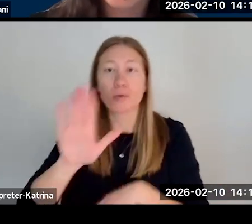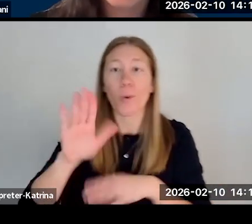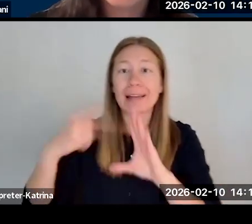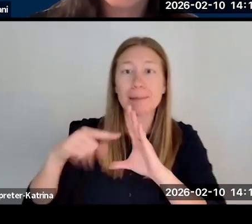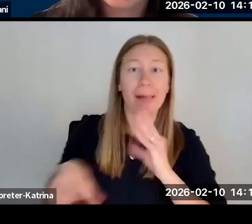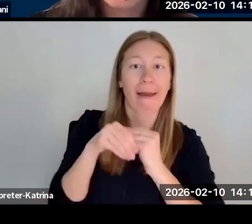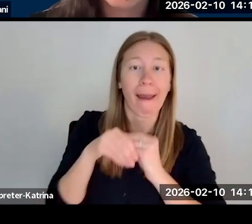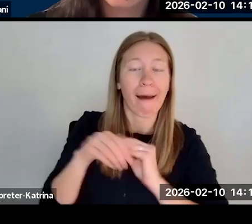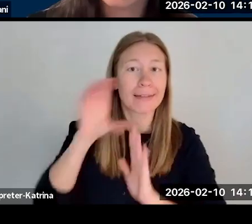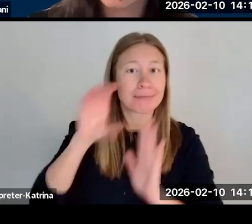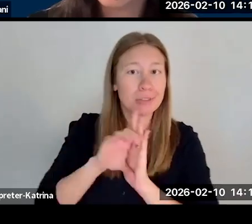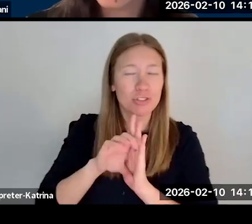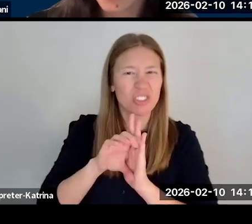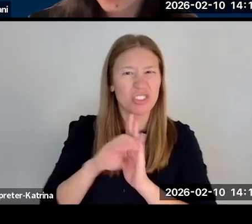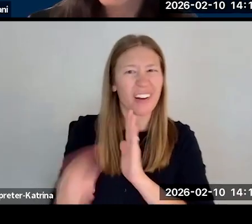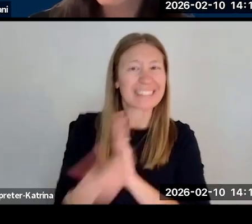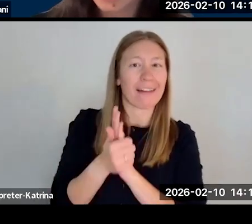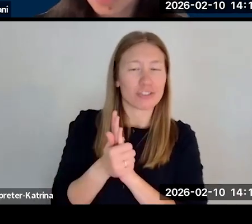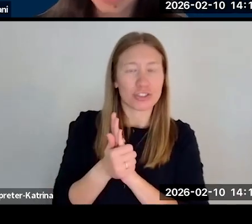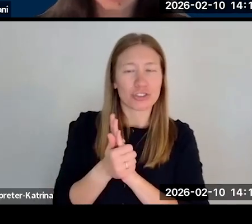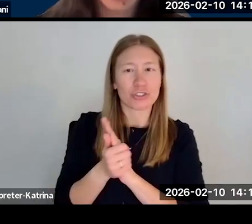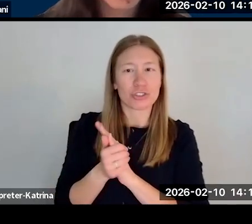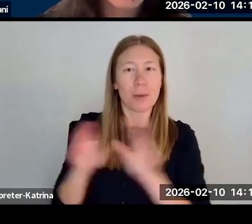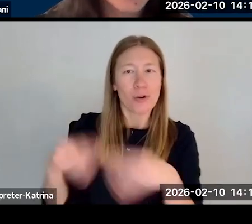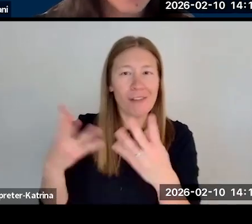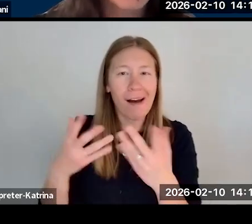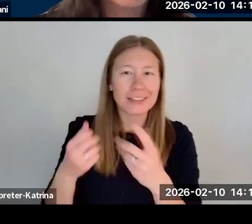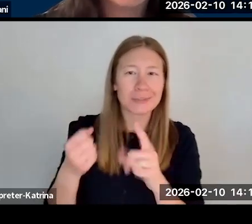If someone is using assistive tech like a screen reader,